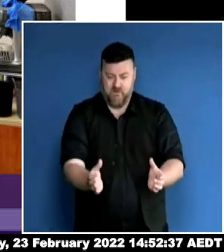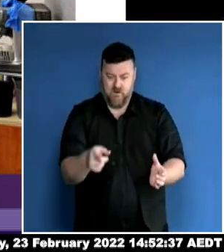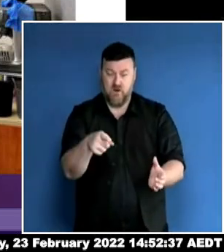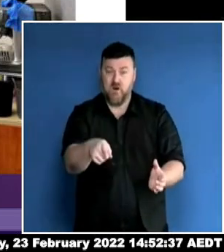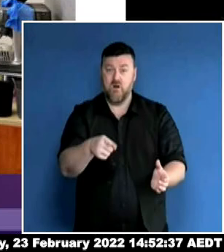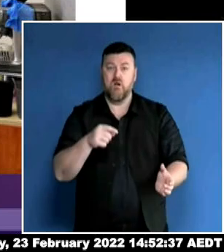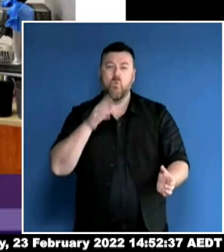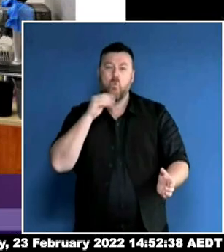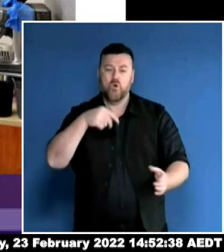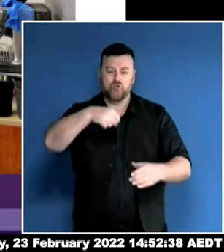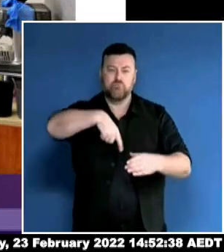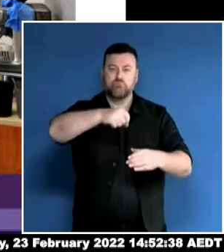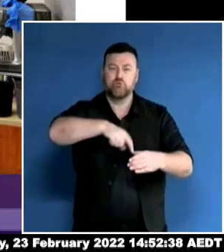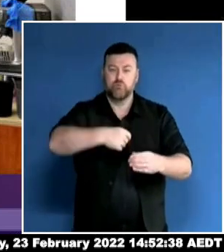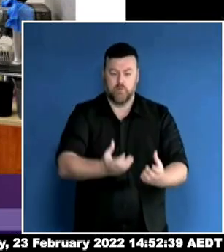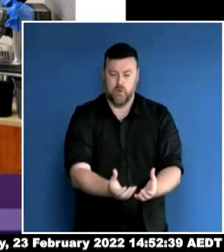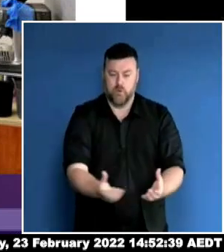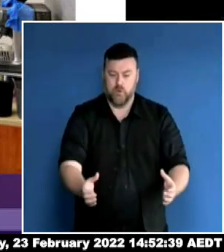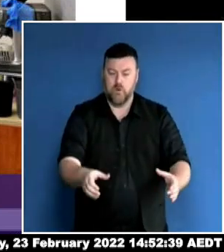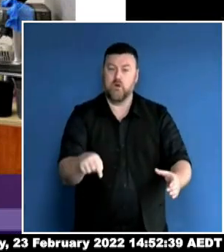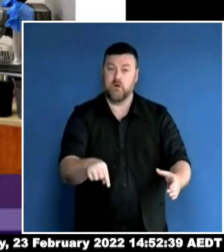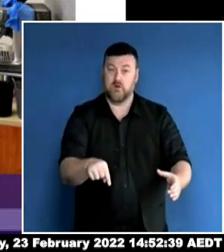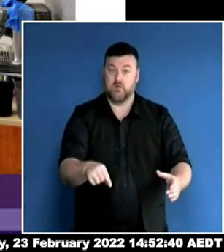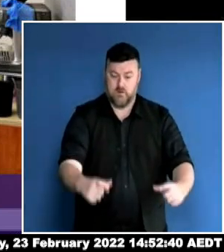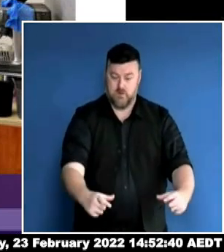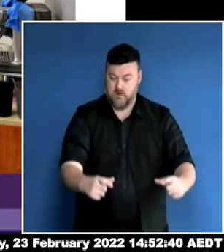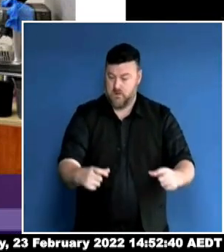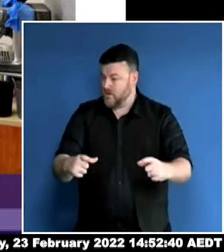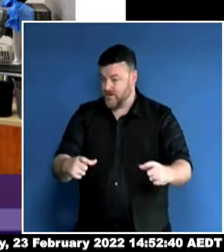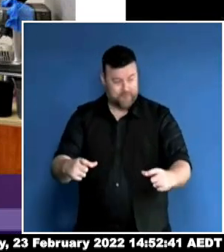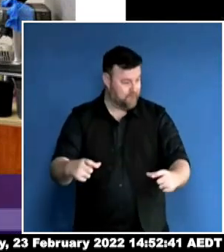because there is no sinks and that around, you would have a plastic bucket where you tip